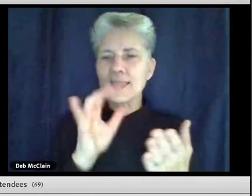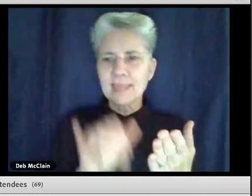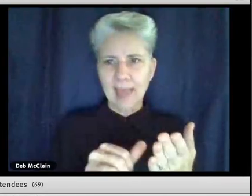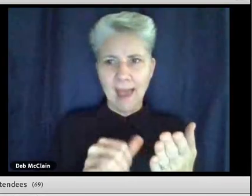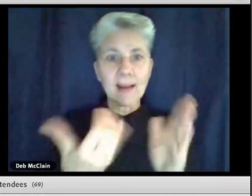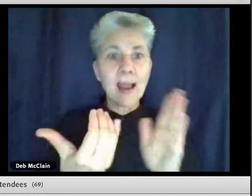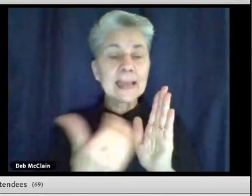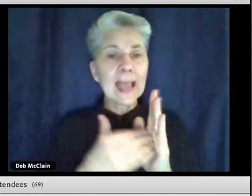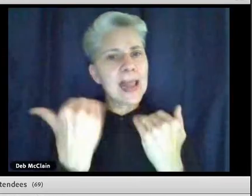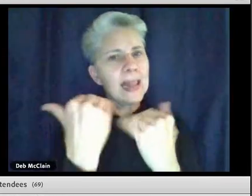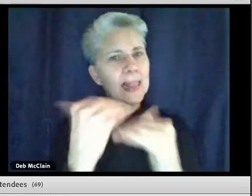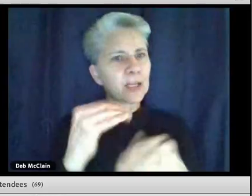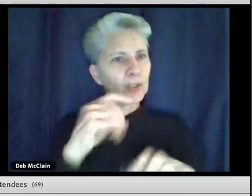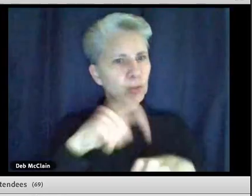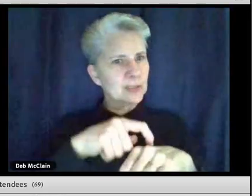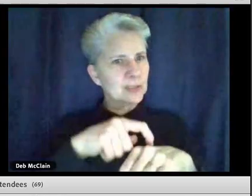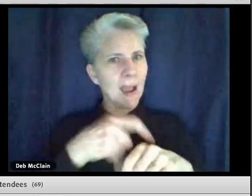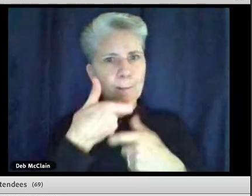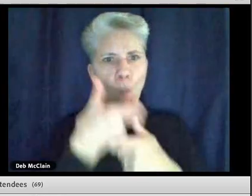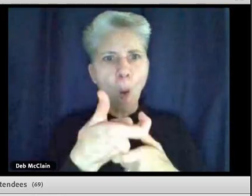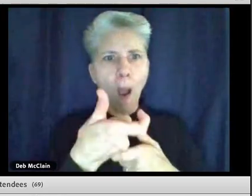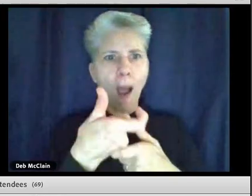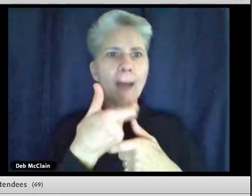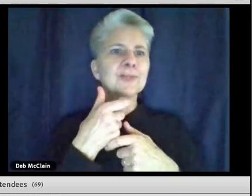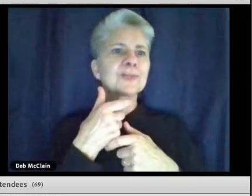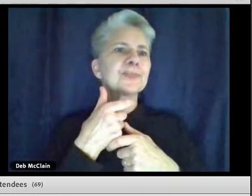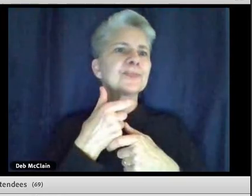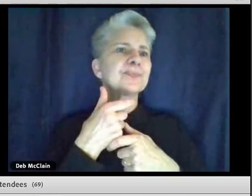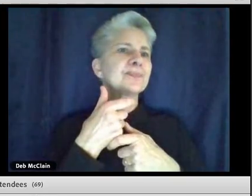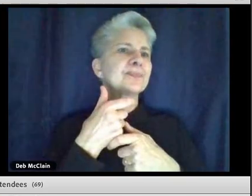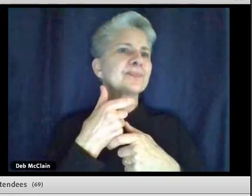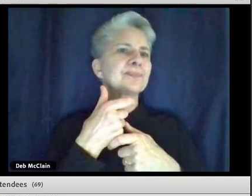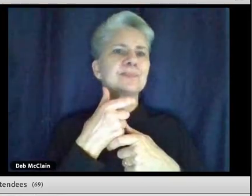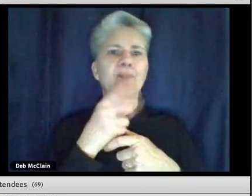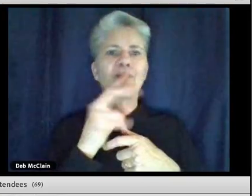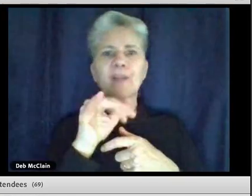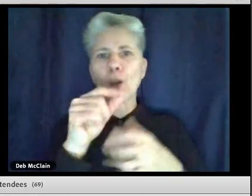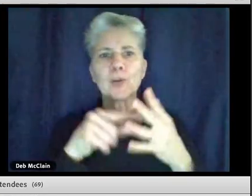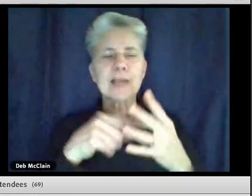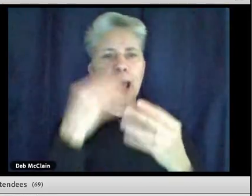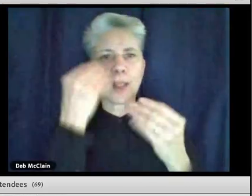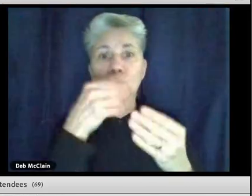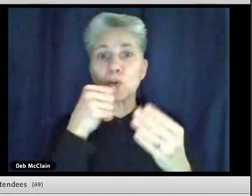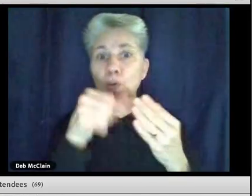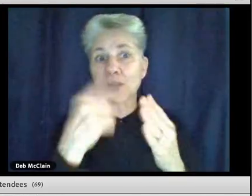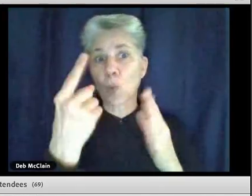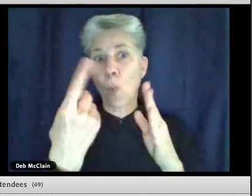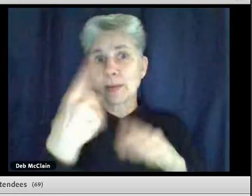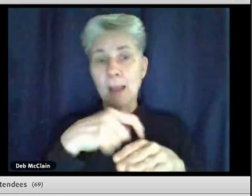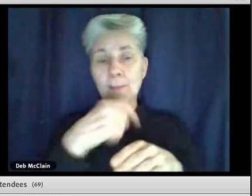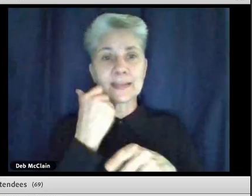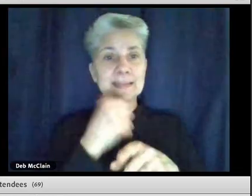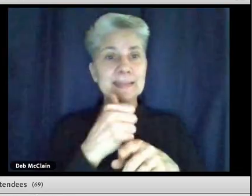The best advice I can give you is: Know the facts. You know, again, limit your time that you are exposed.